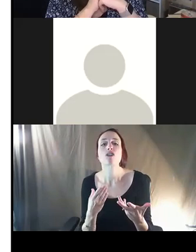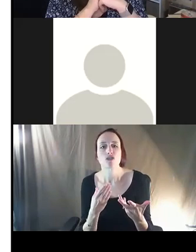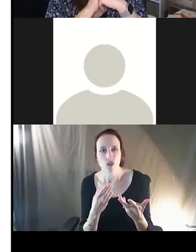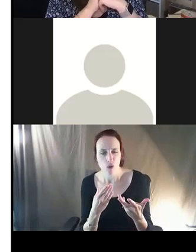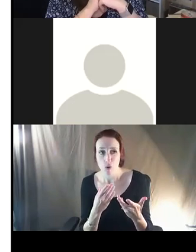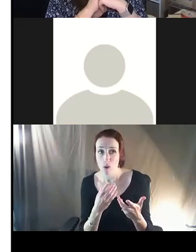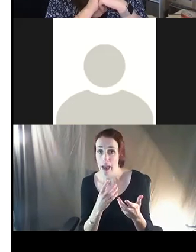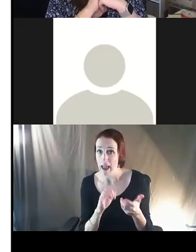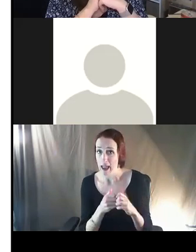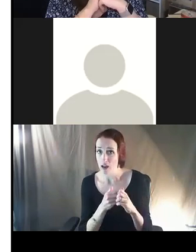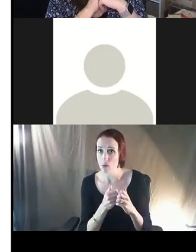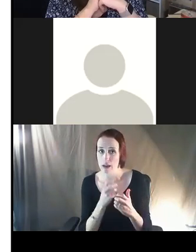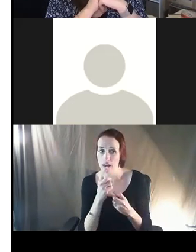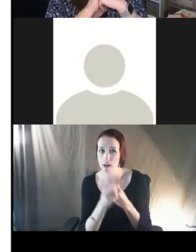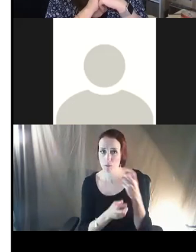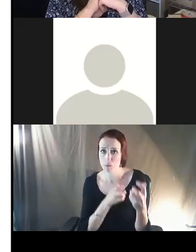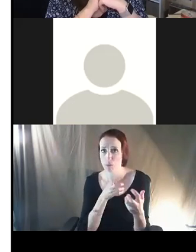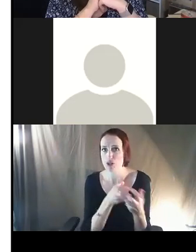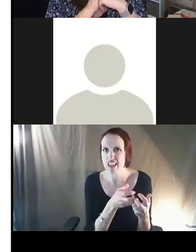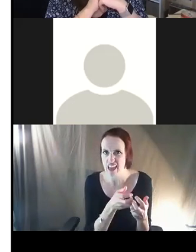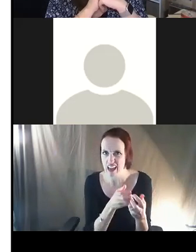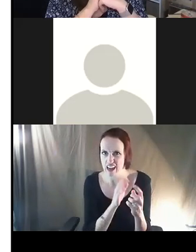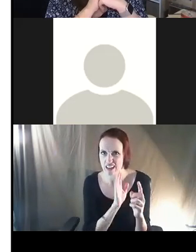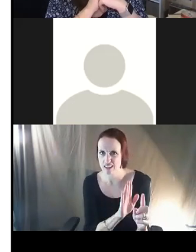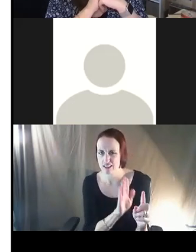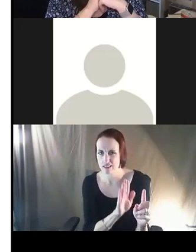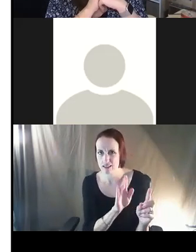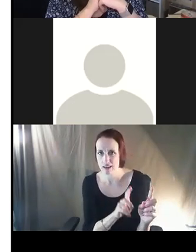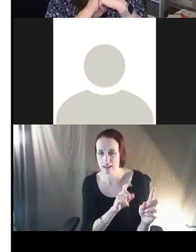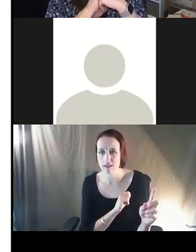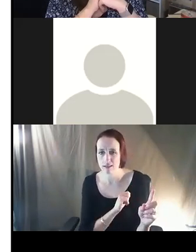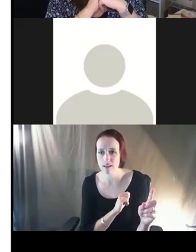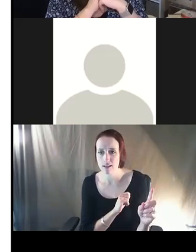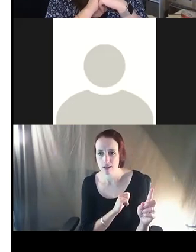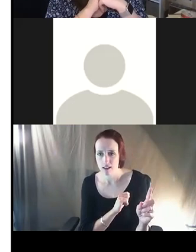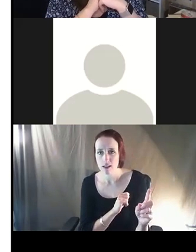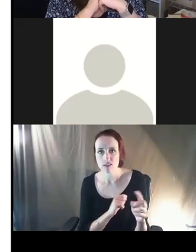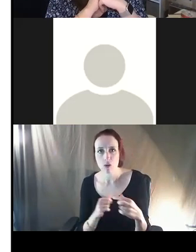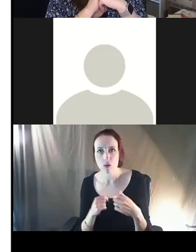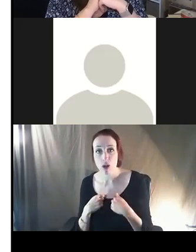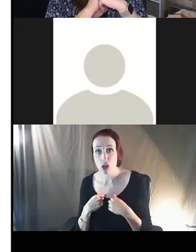I encourage that individual to stay up on what they are talking about in terms of the individual being